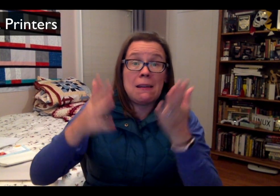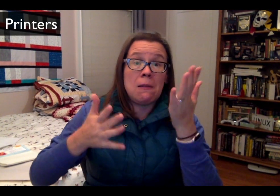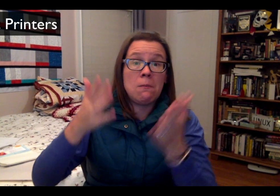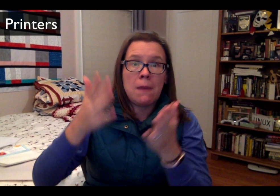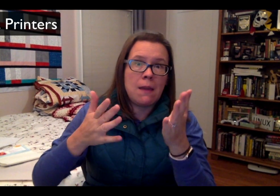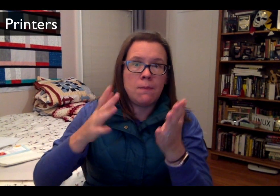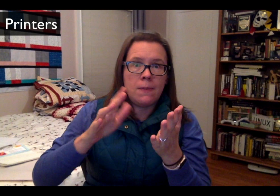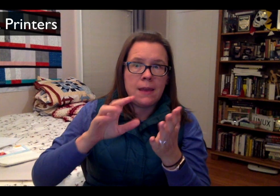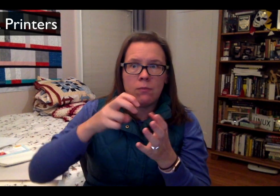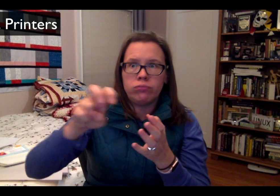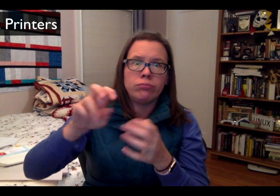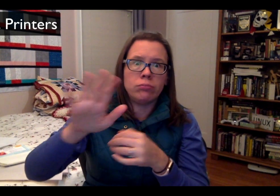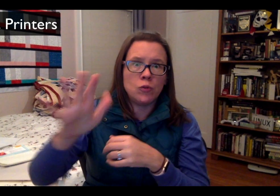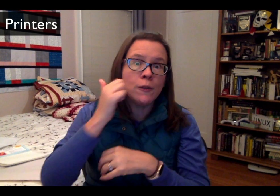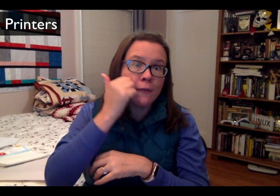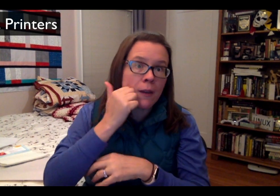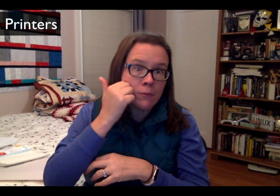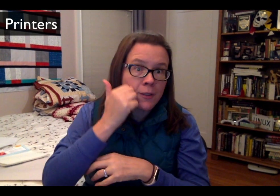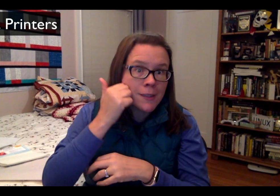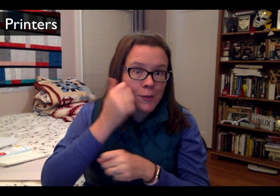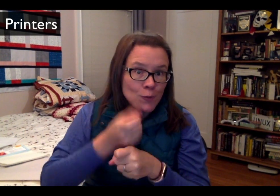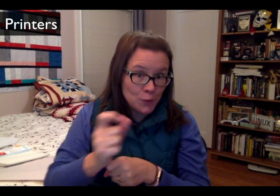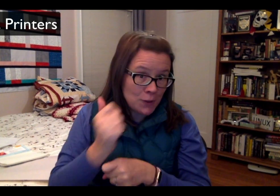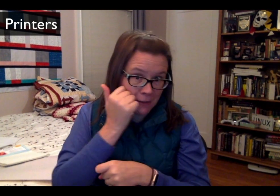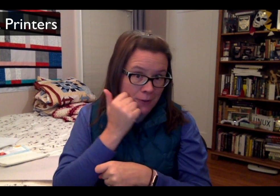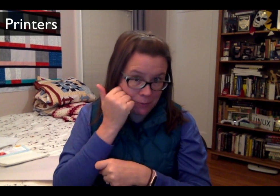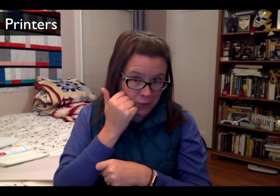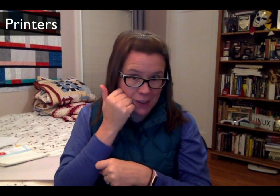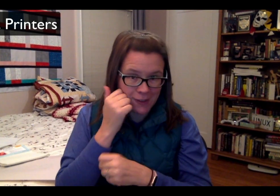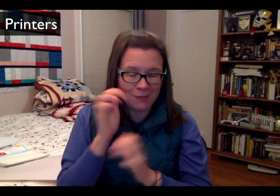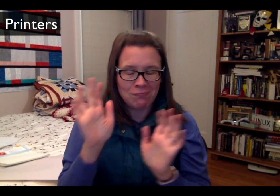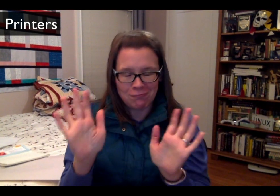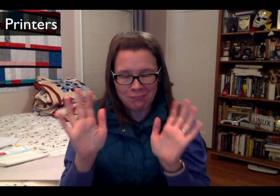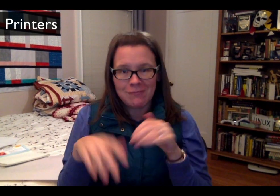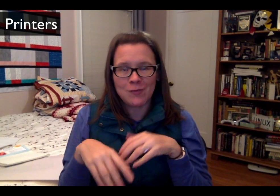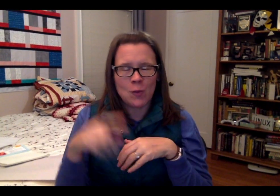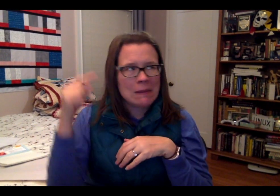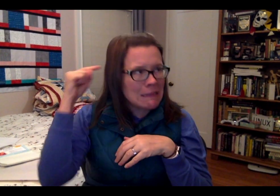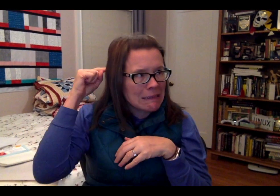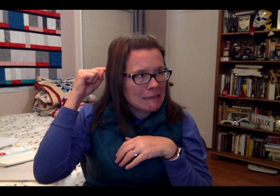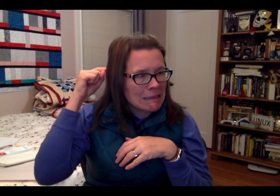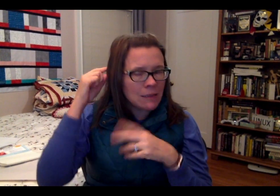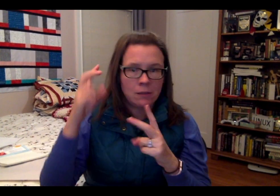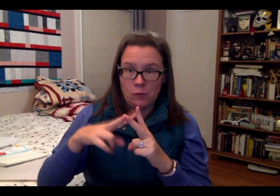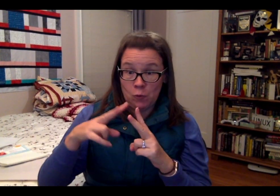Because uh the ink may start smearing which may, you know, affect your fabric.